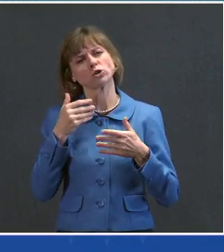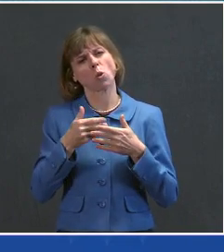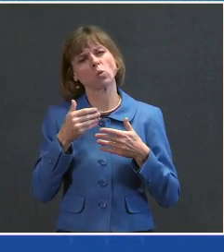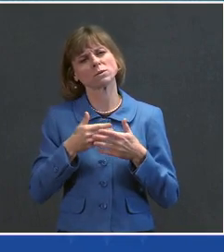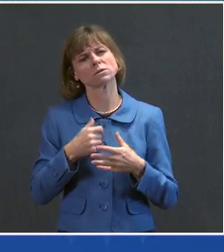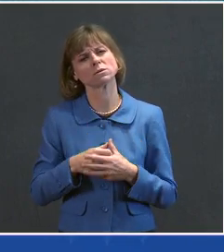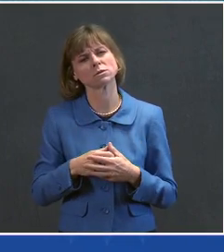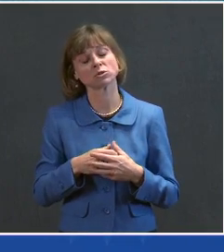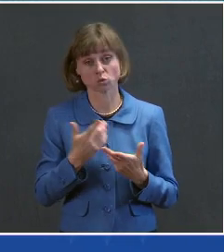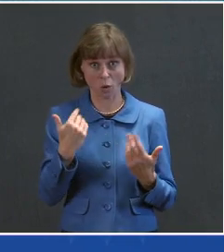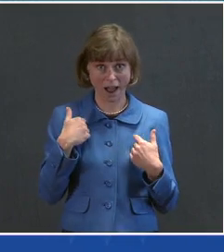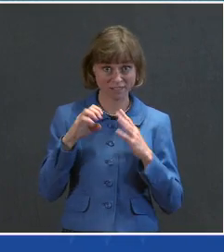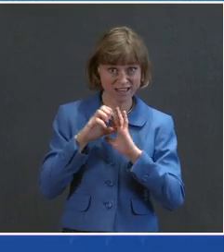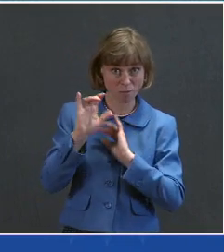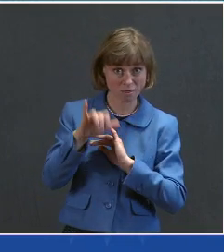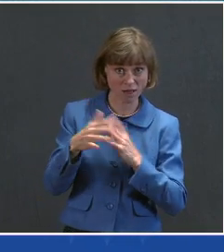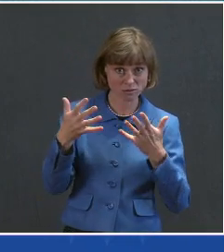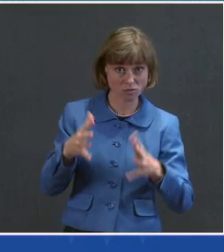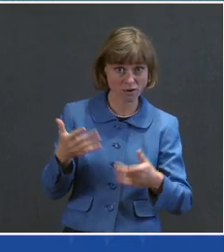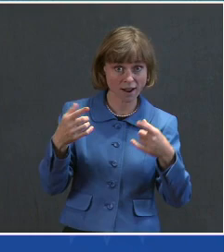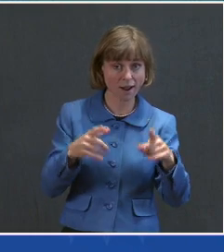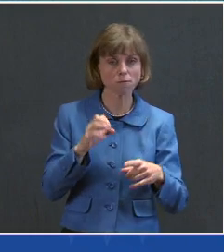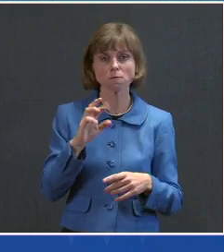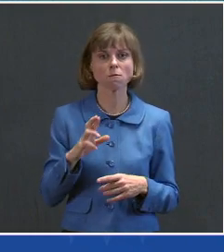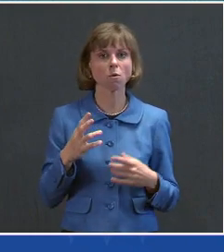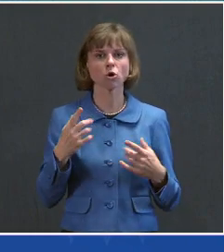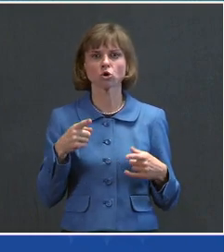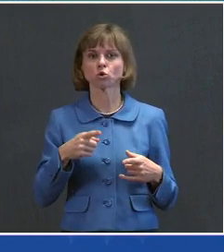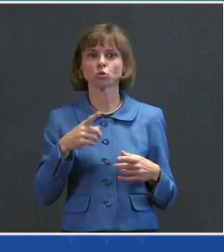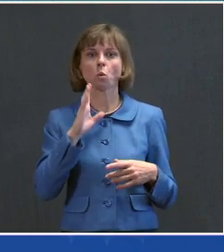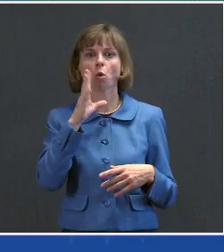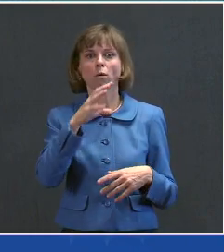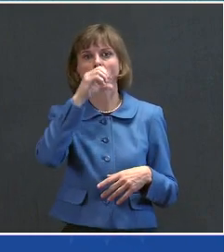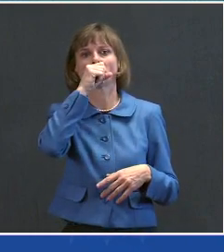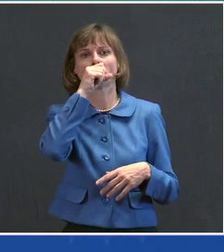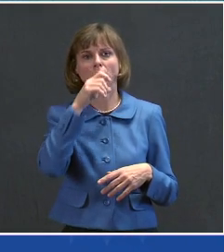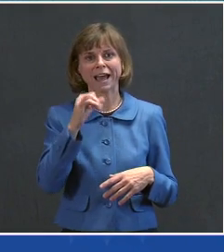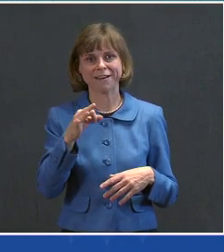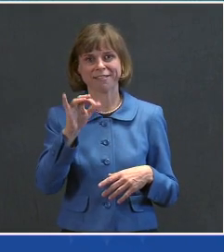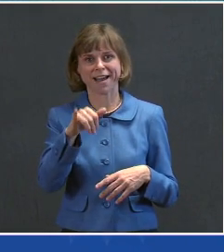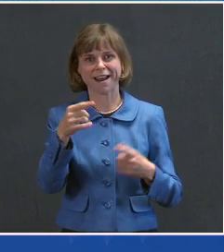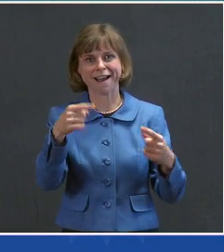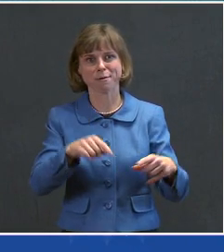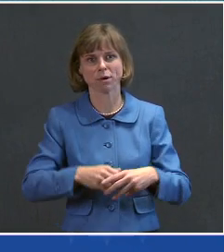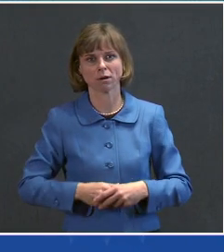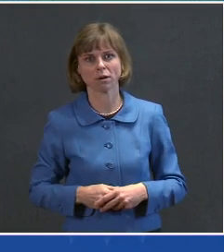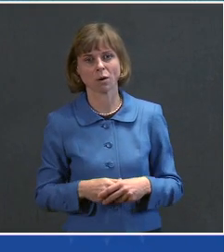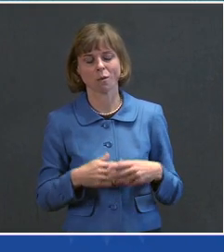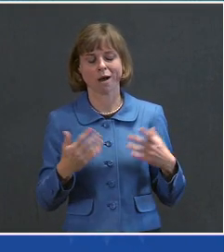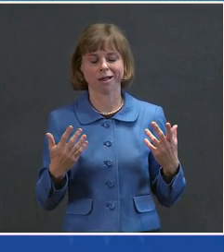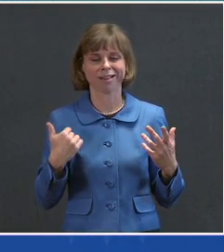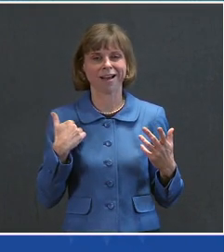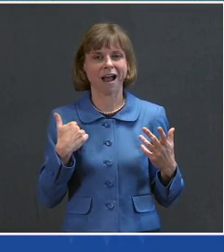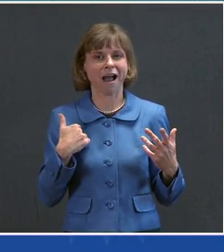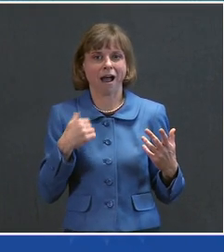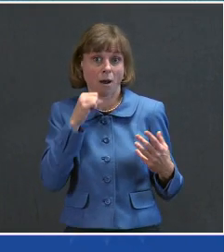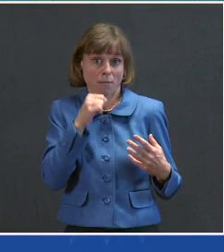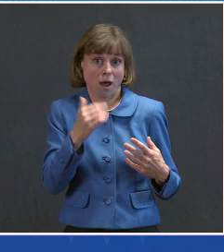Or would that be something you would, at this point, keep under wraps if it had happened? Ms. Psaki: I think -- I'm not aware of specific incidents,